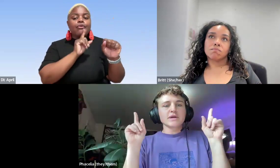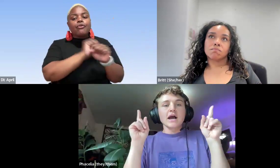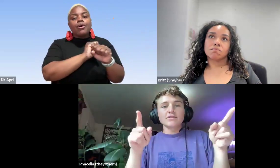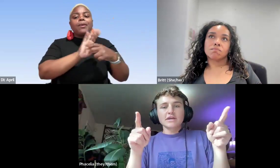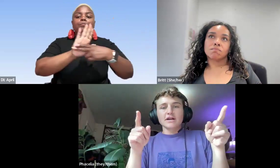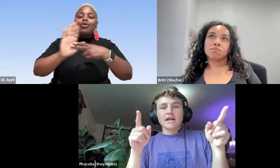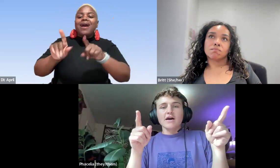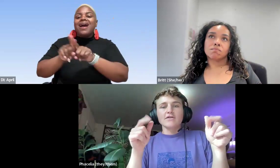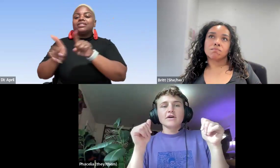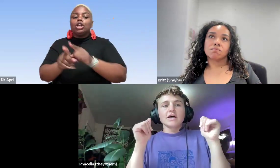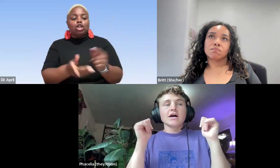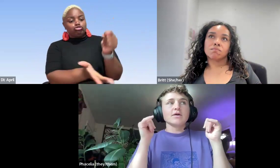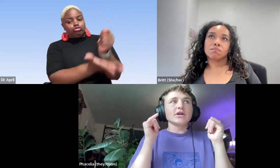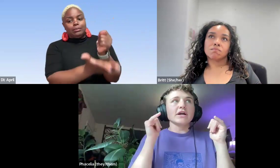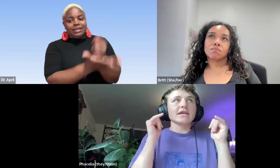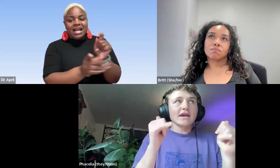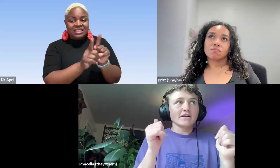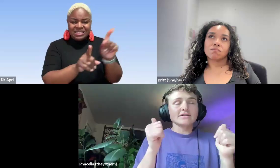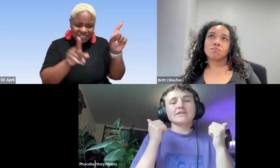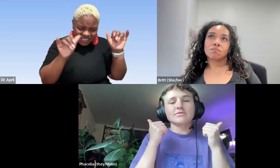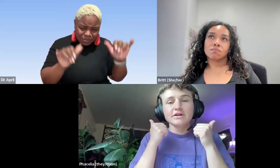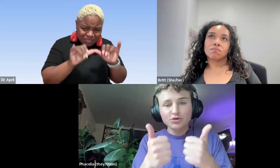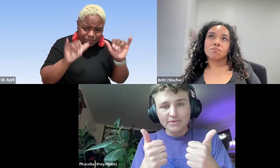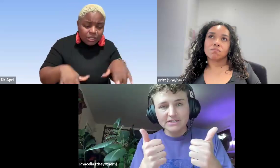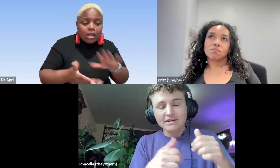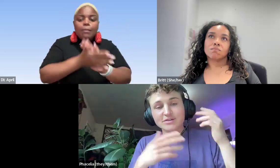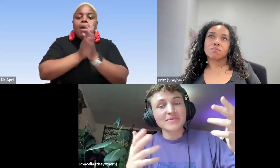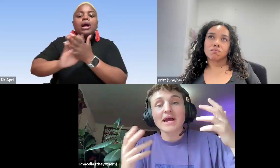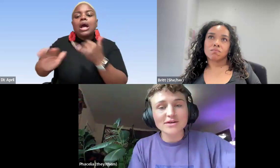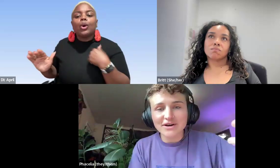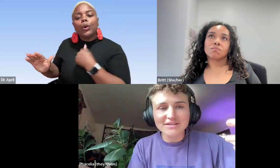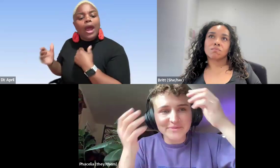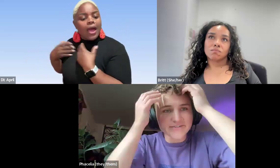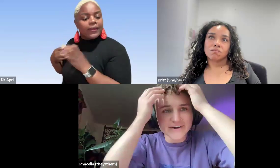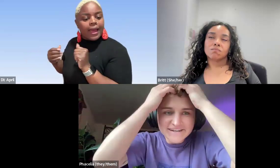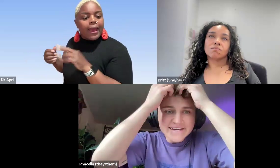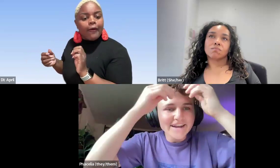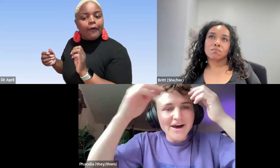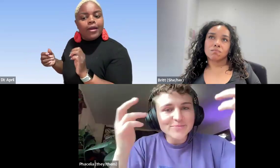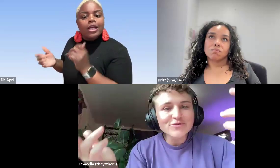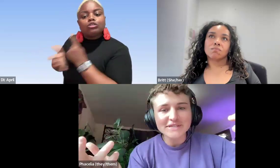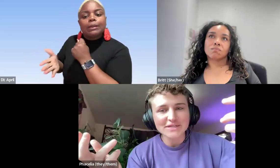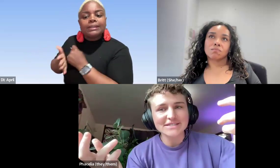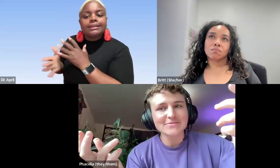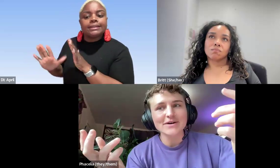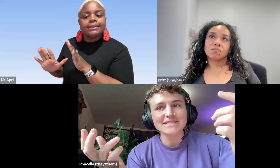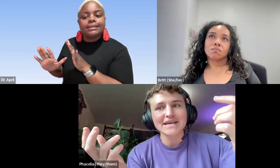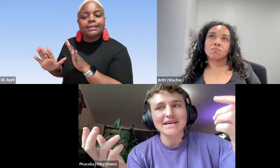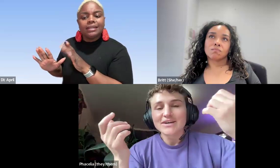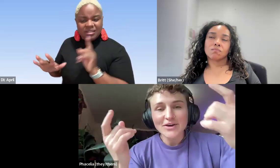no, we're doing healthcare now. Uh, we are a care center, we are a treatment center. So, something I always talk to my friends in other movement spaces about is like,